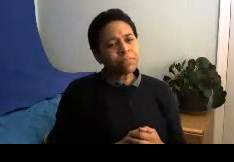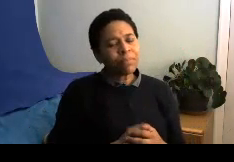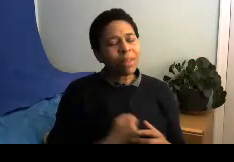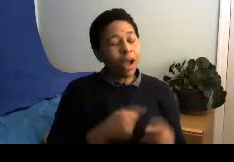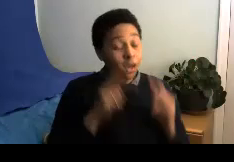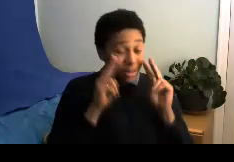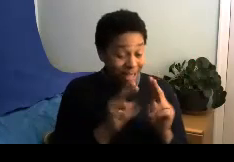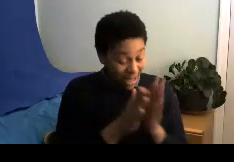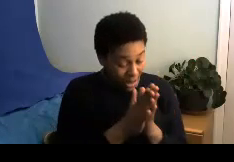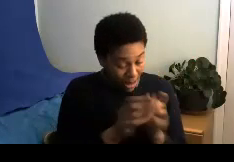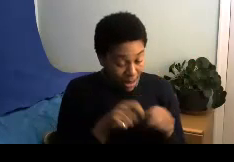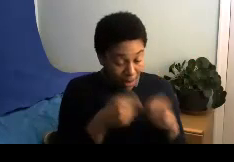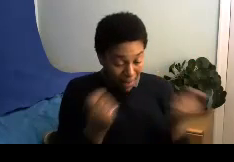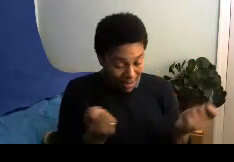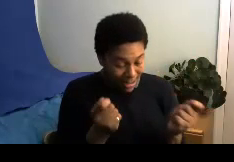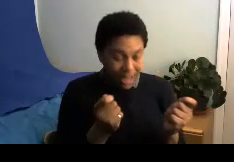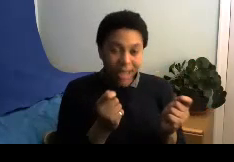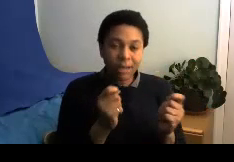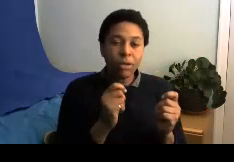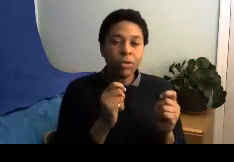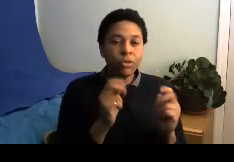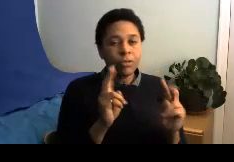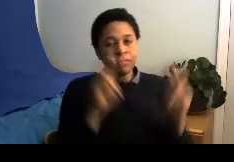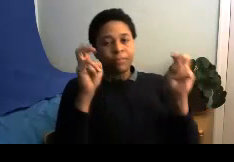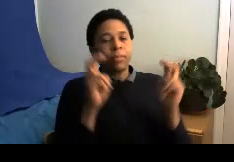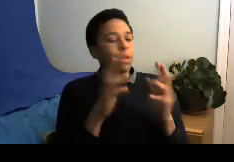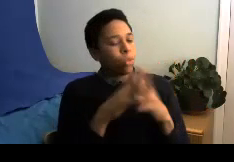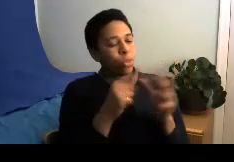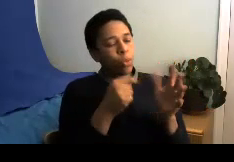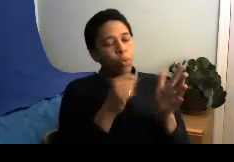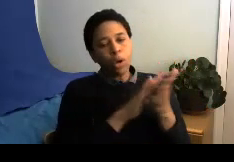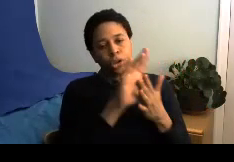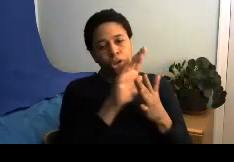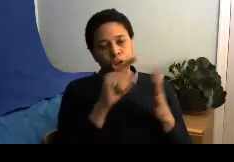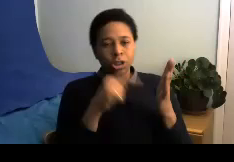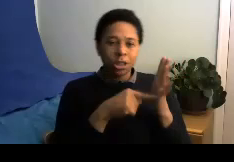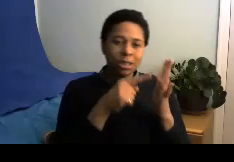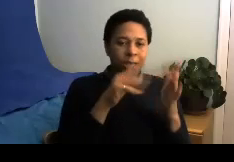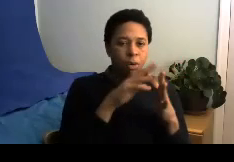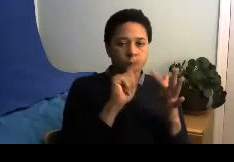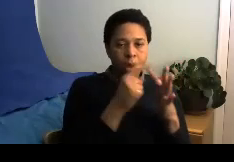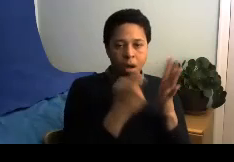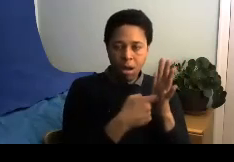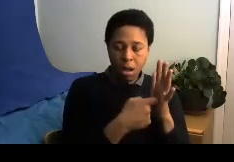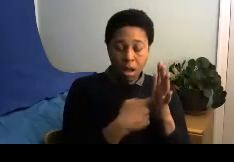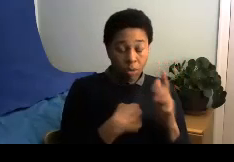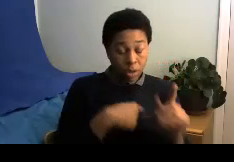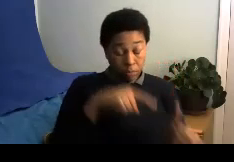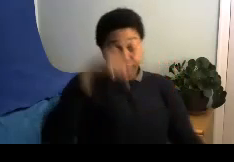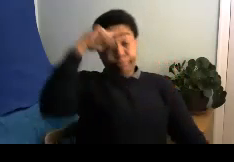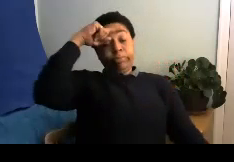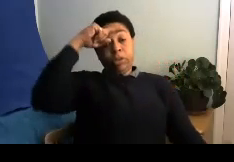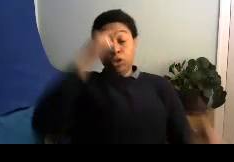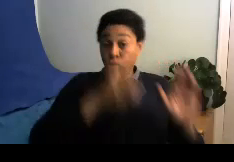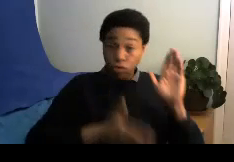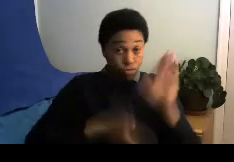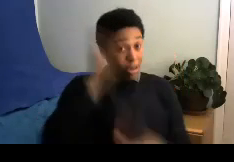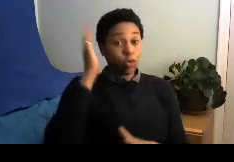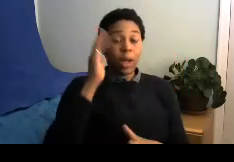studying for my Sunday meeting and one of the bad things, you know, and I just was struck by the strength of the quality of